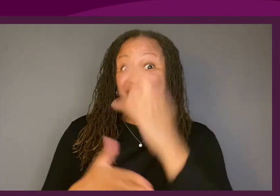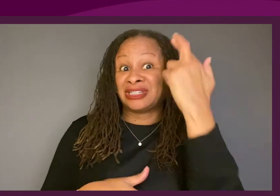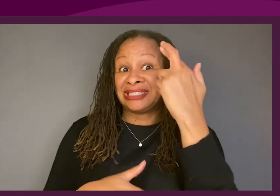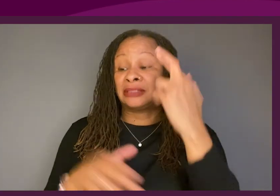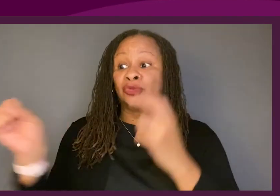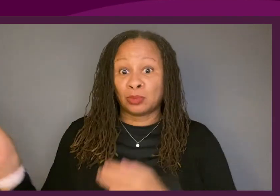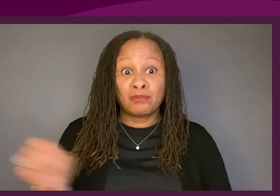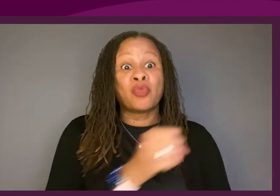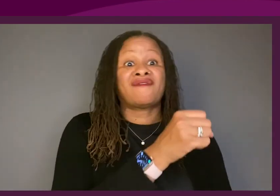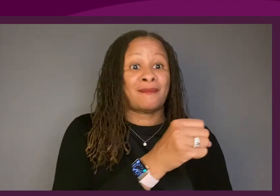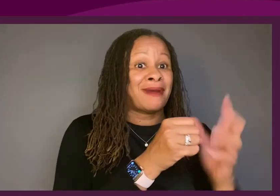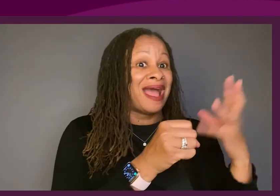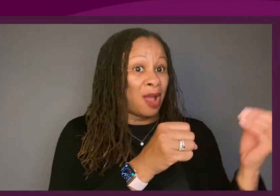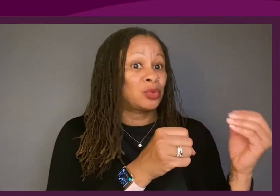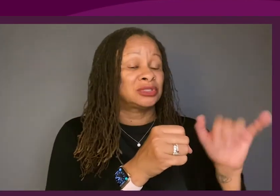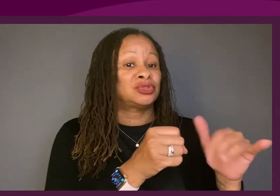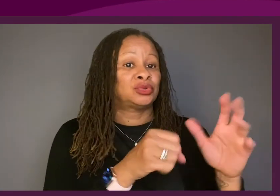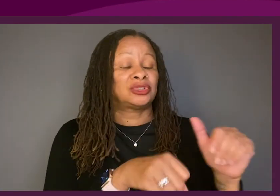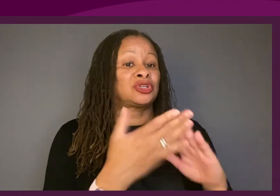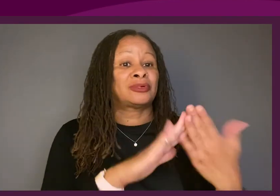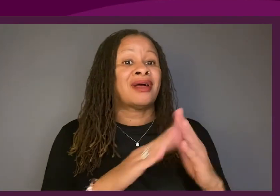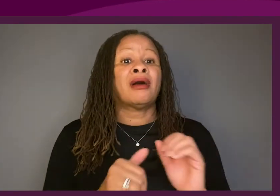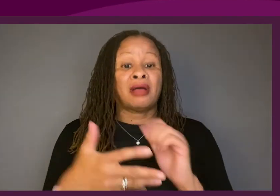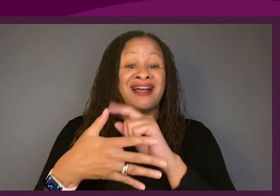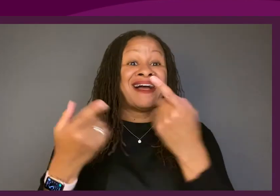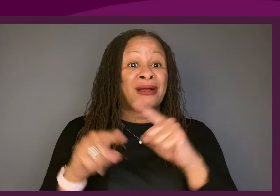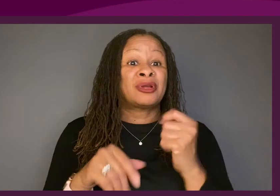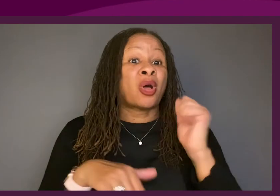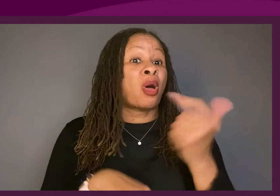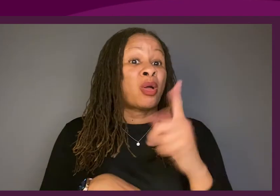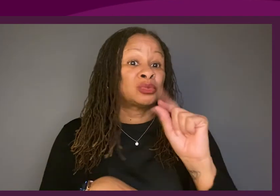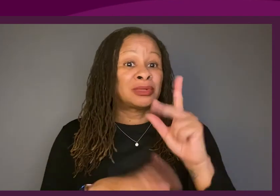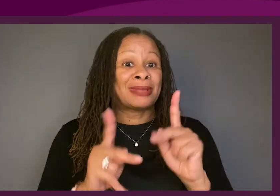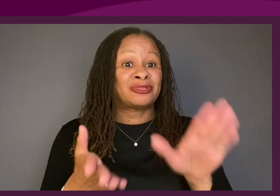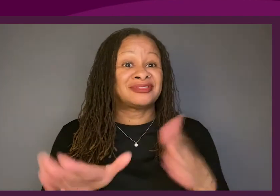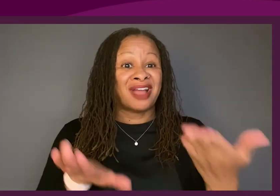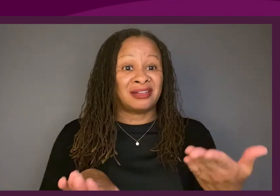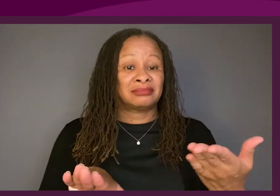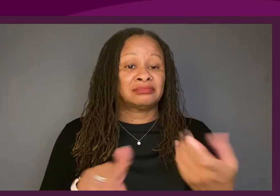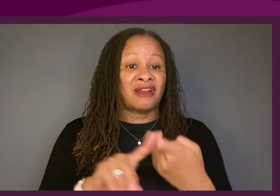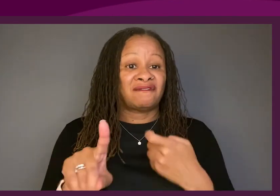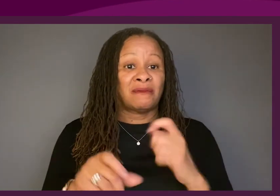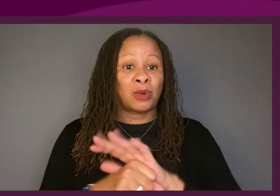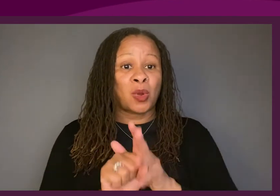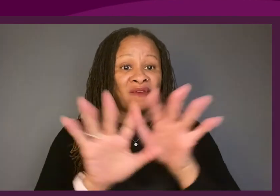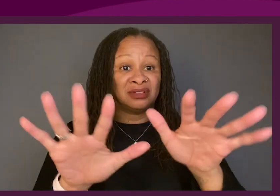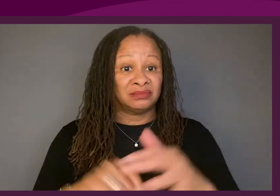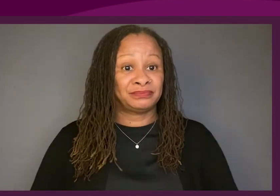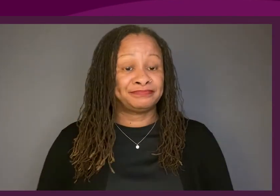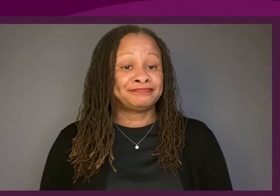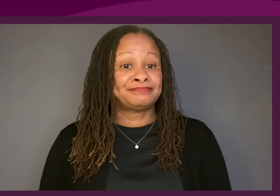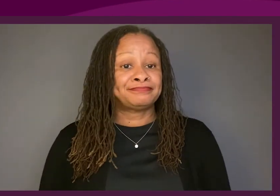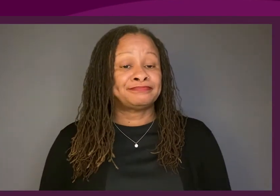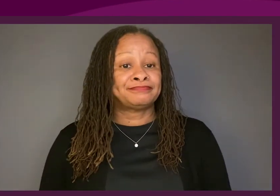It is again a genocide of people with disabilities.